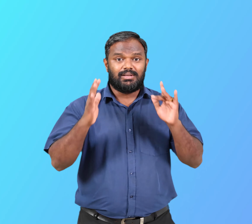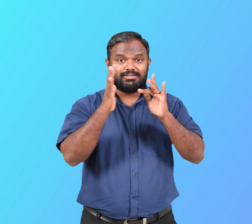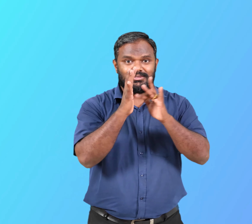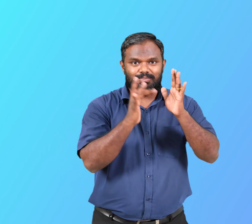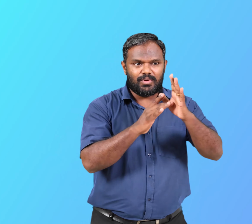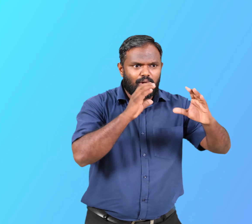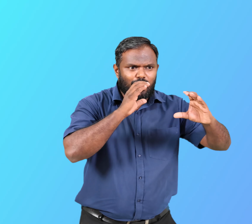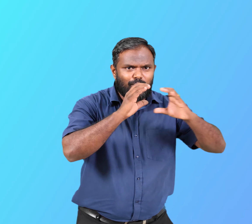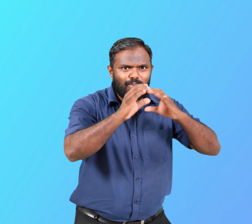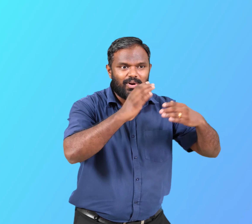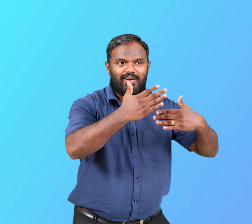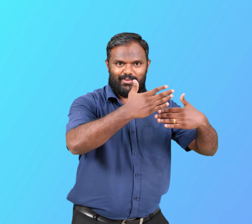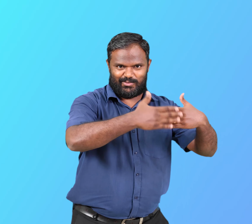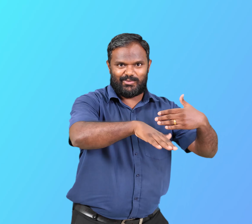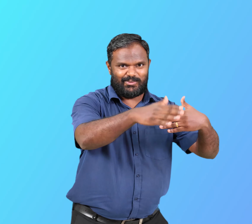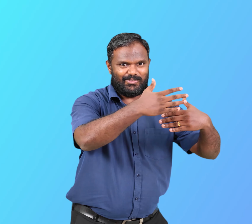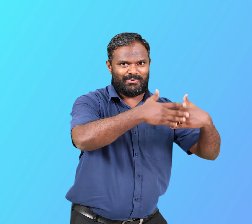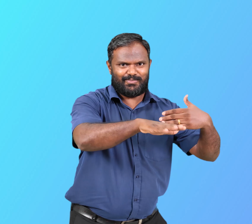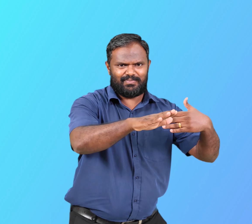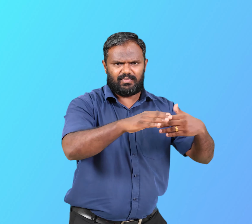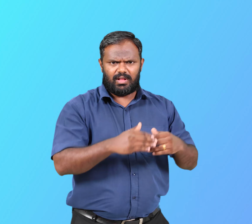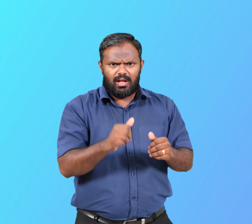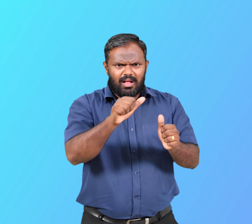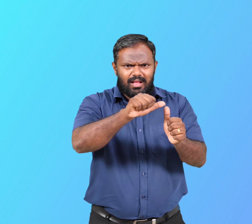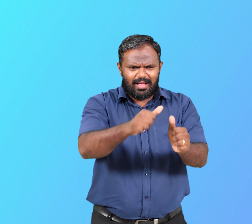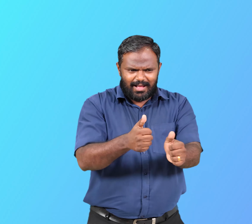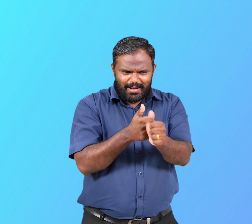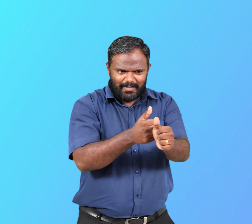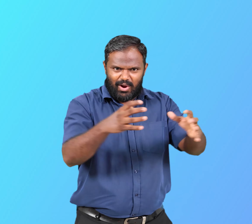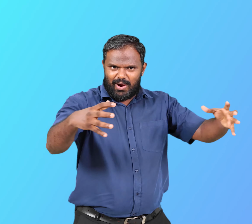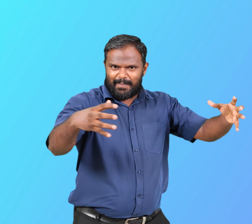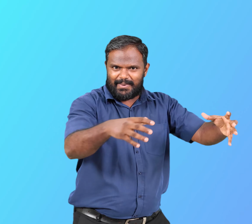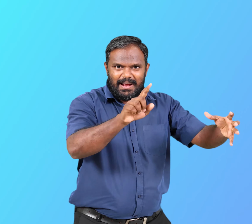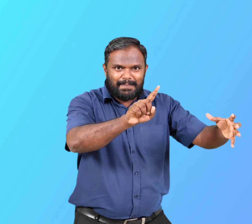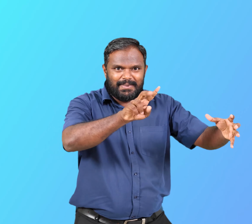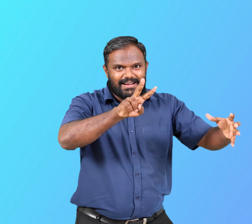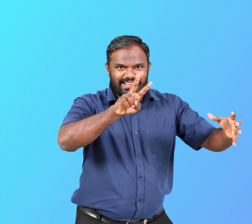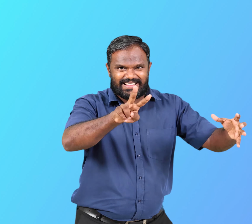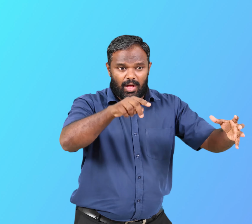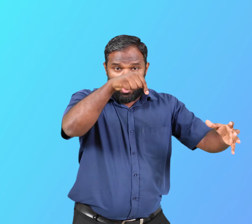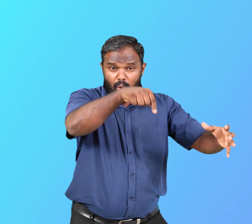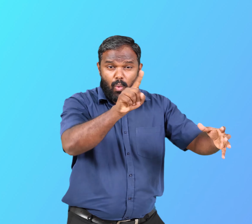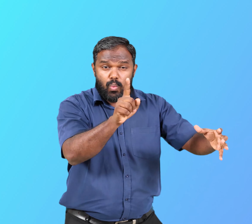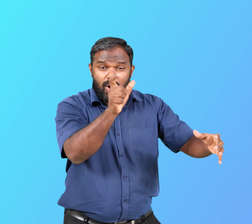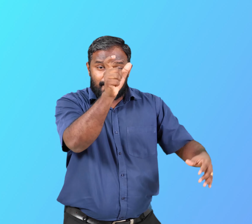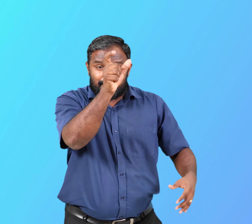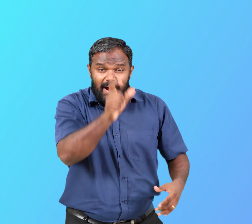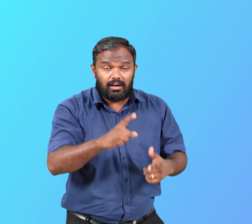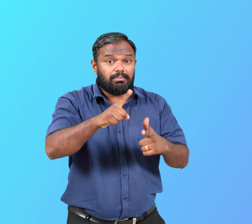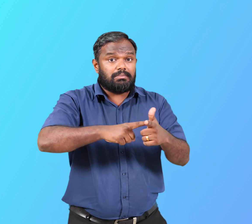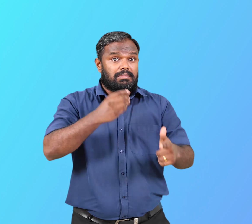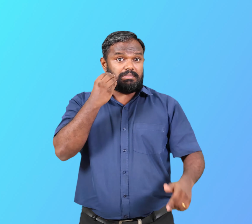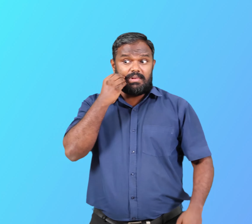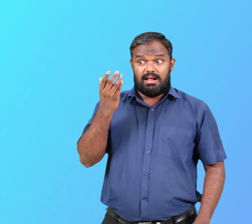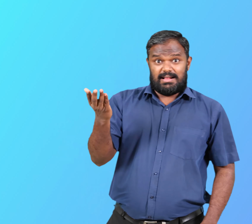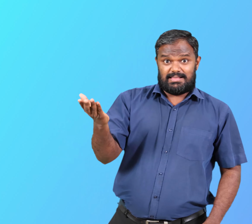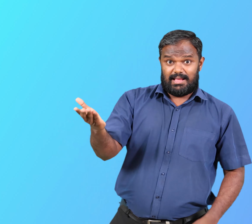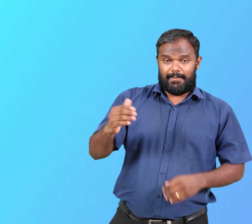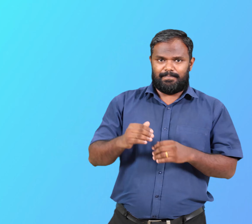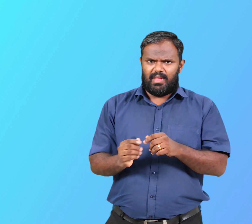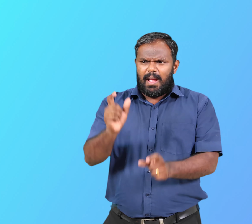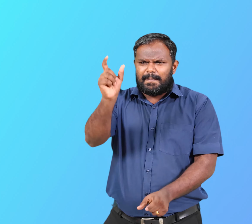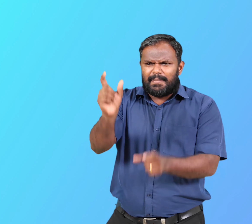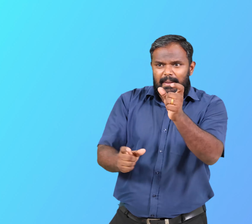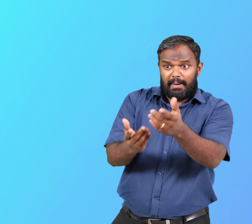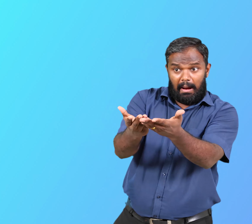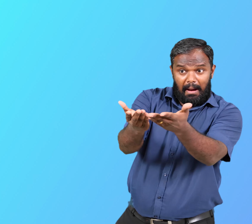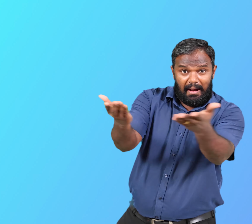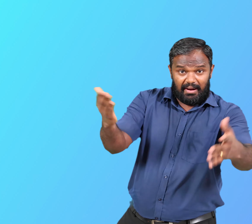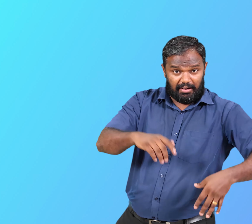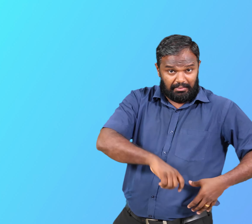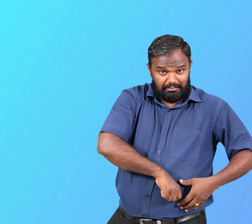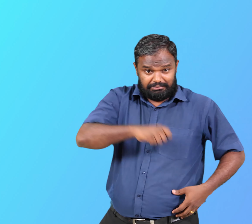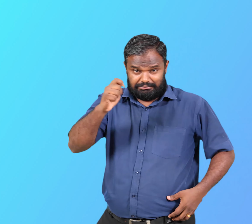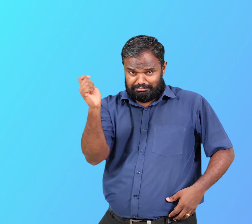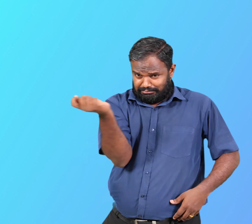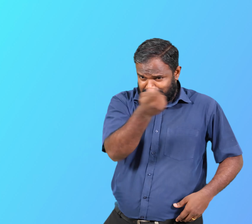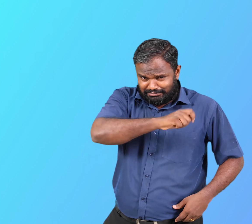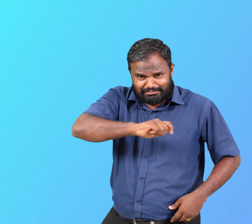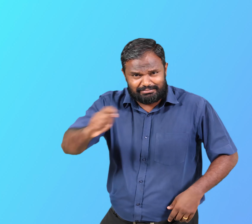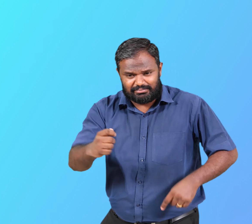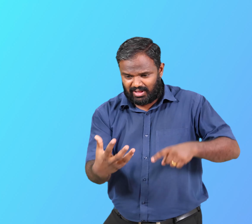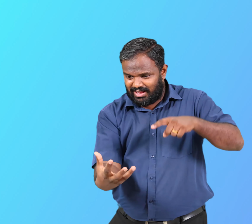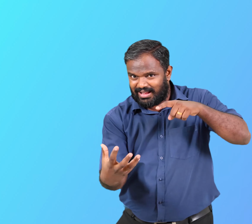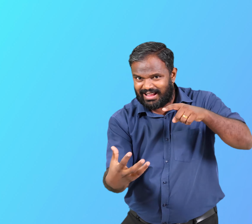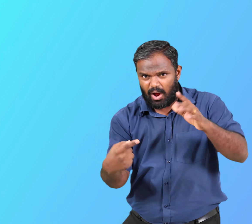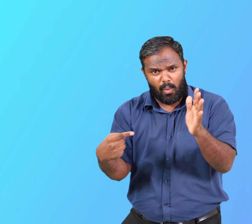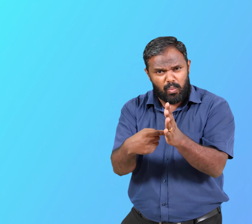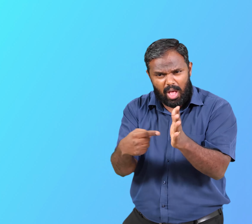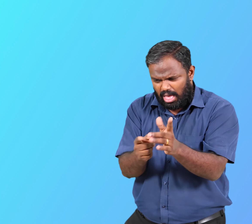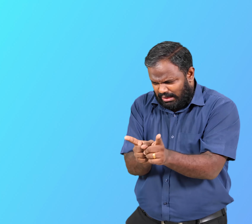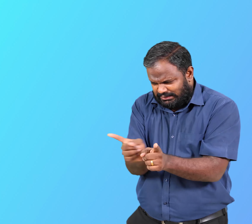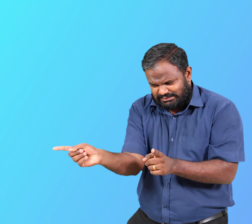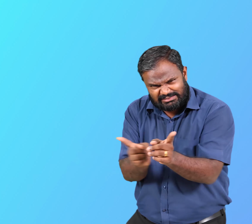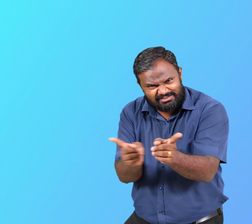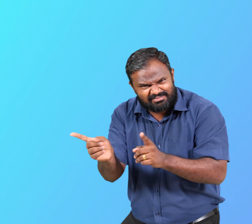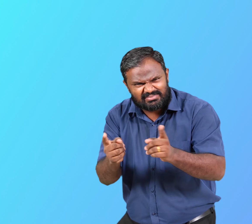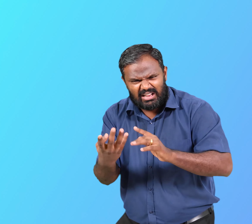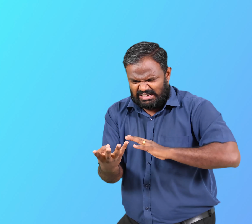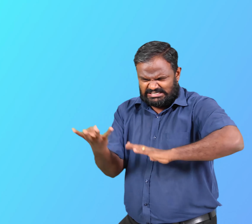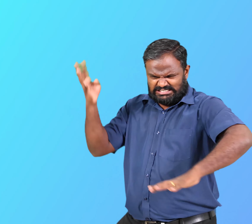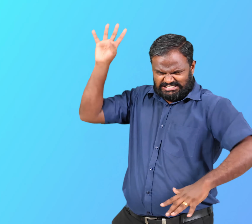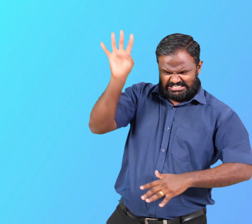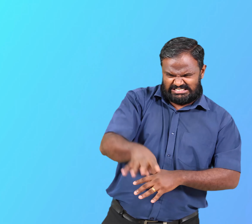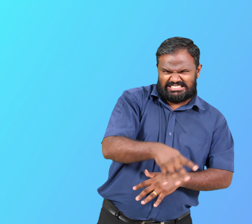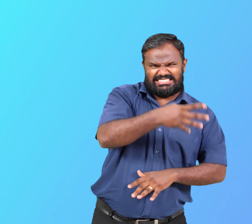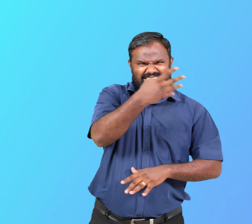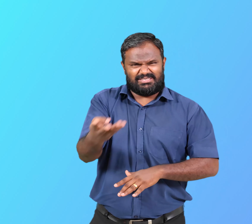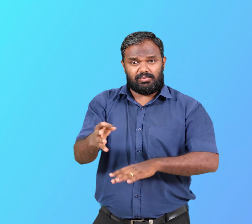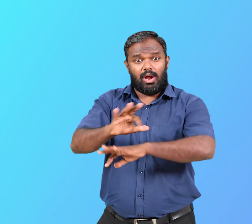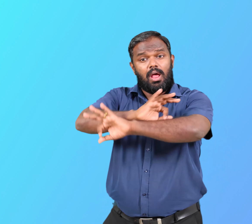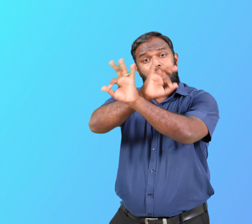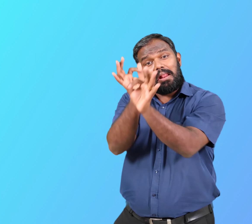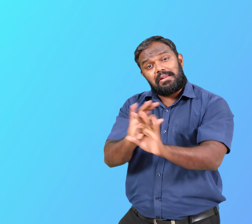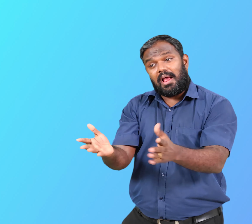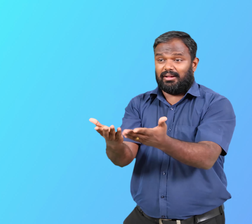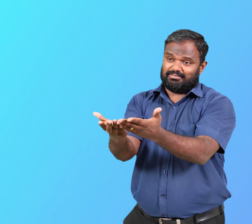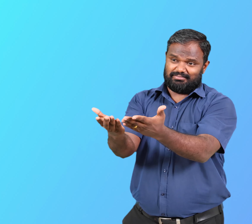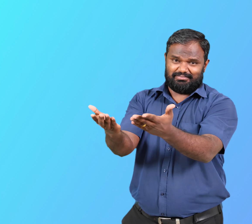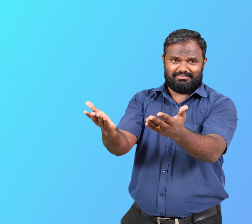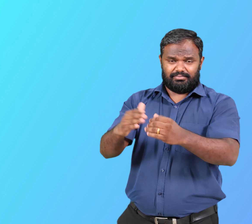While Jesus was still speaking, one of his twelve followers, Judas, came there. He had a big crowd of people with him, all carrying swords and clubs.